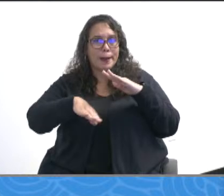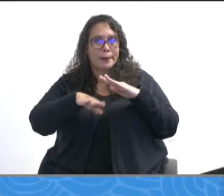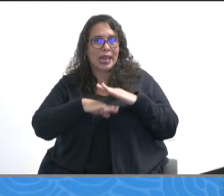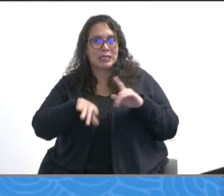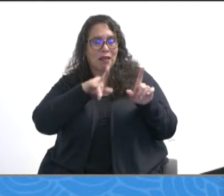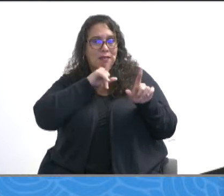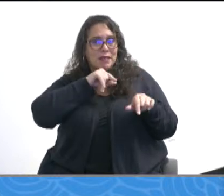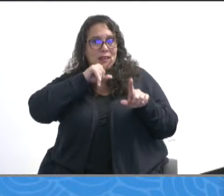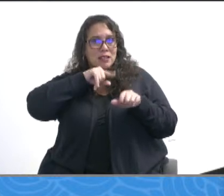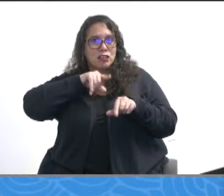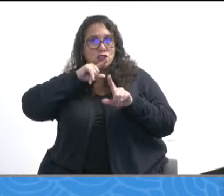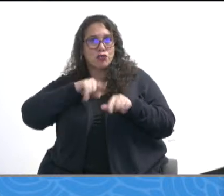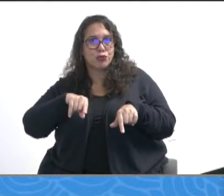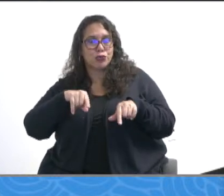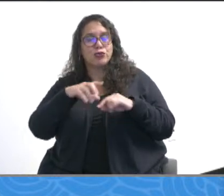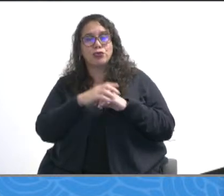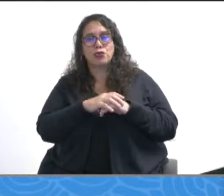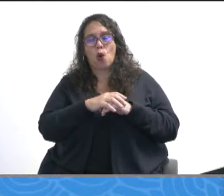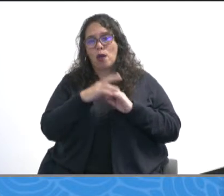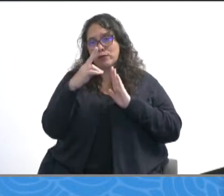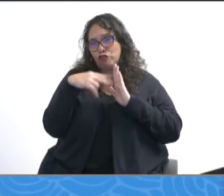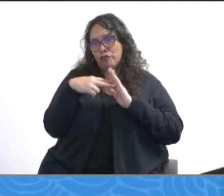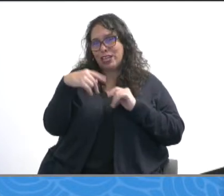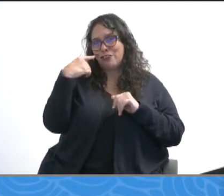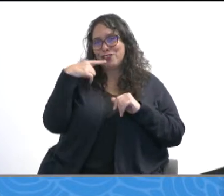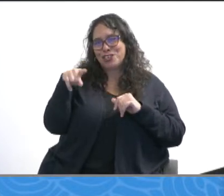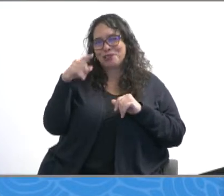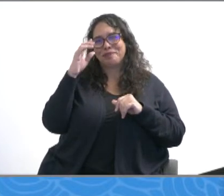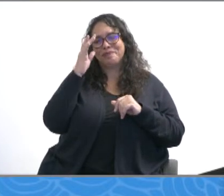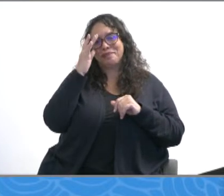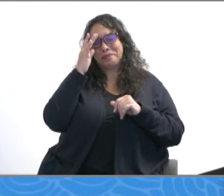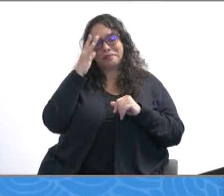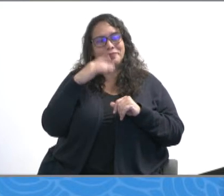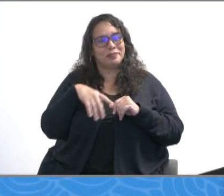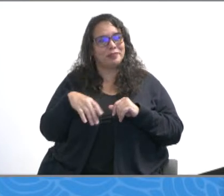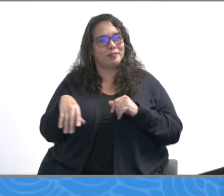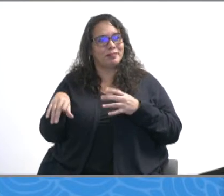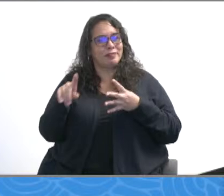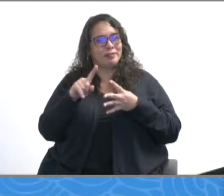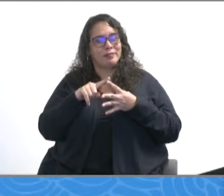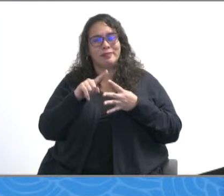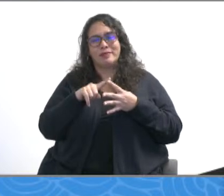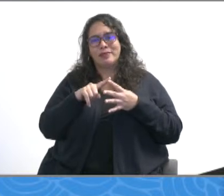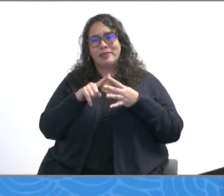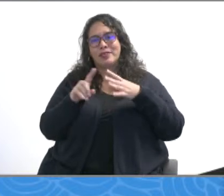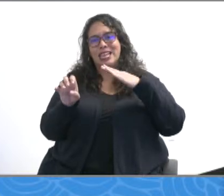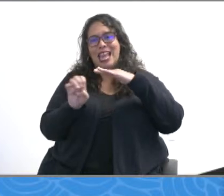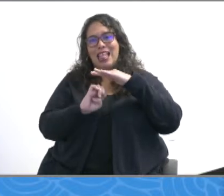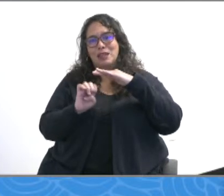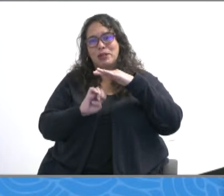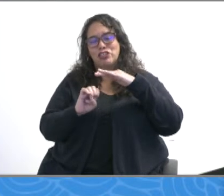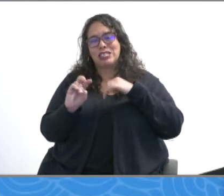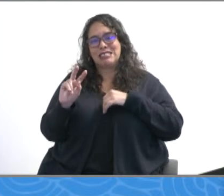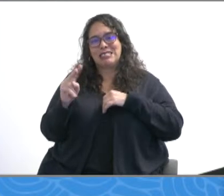and that I'm gonna read them to you. The Elementary and Secondary School Emergency Relief plan,